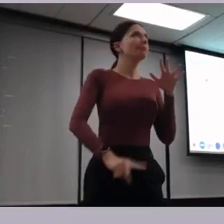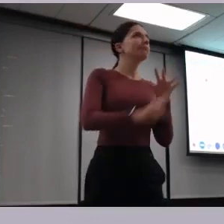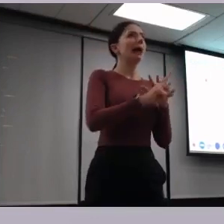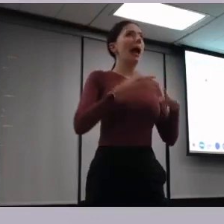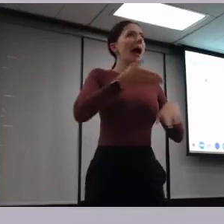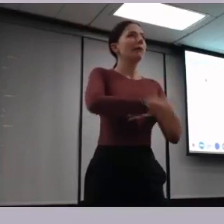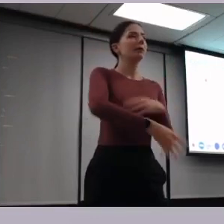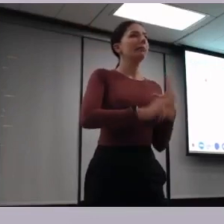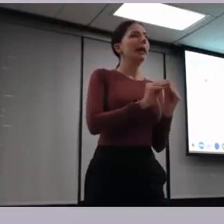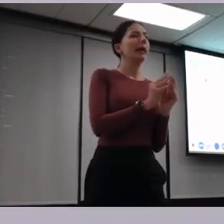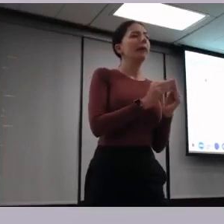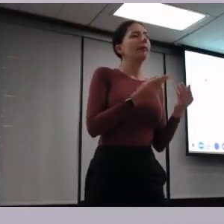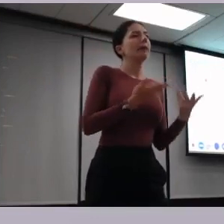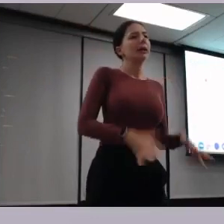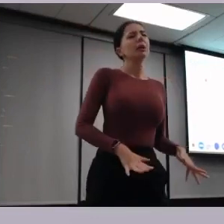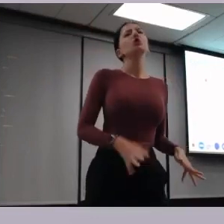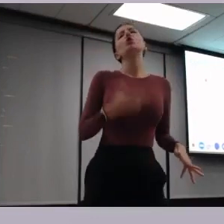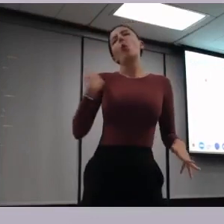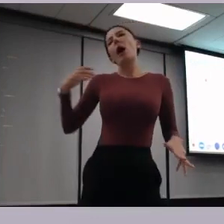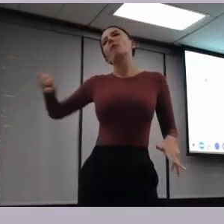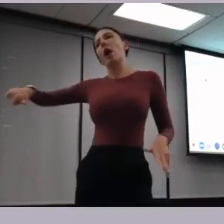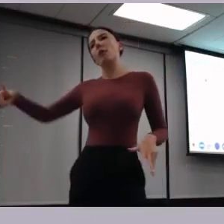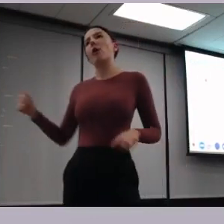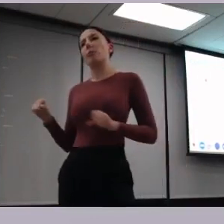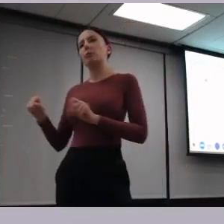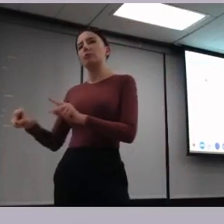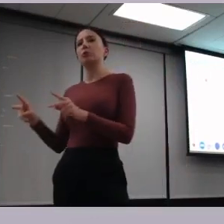and then we're going to share ways for you to keep in touch with us.